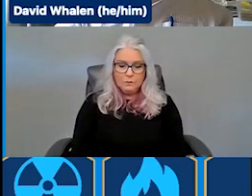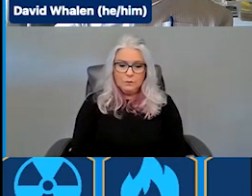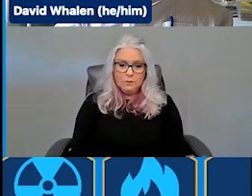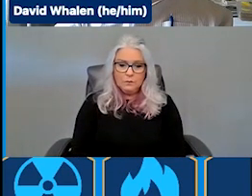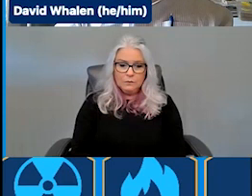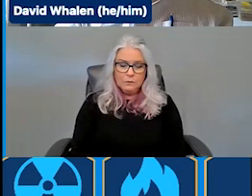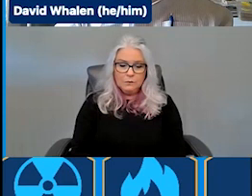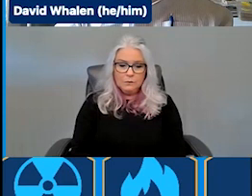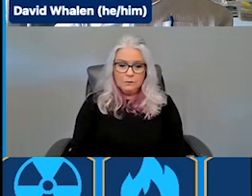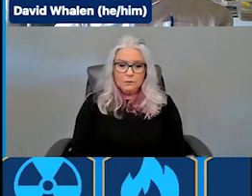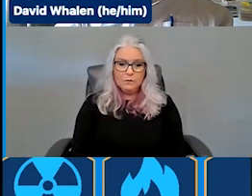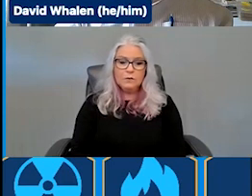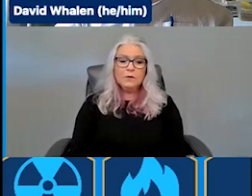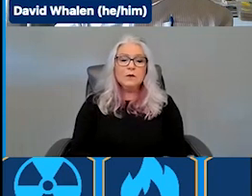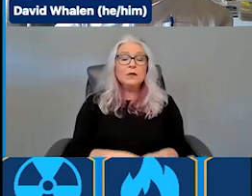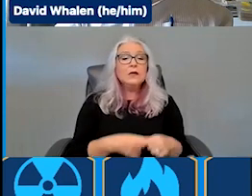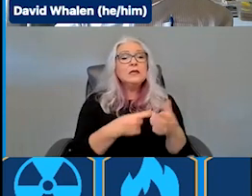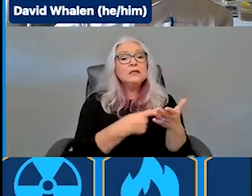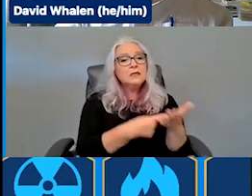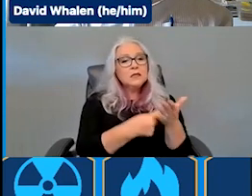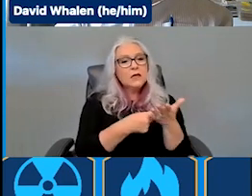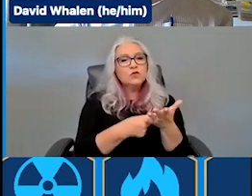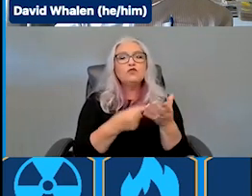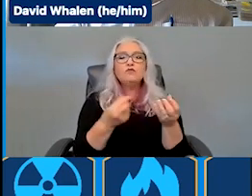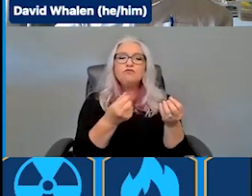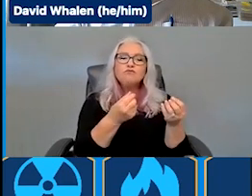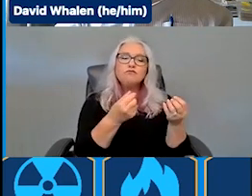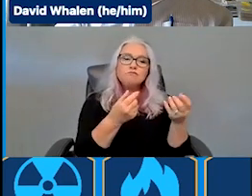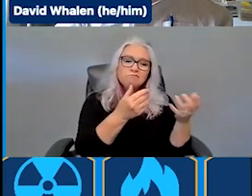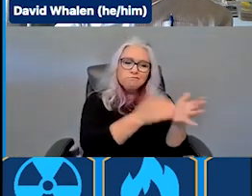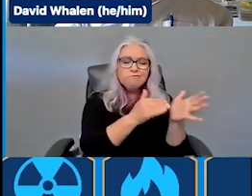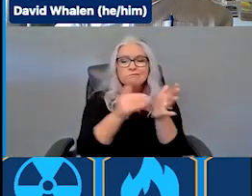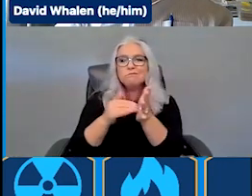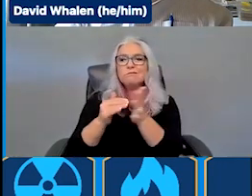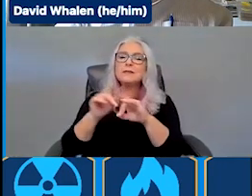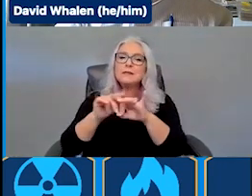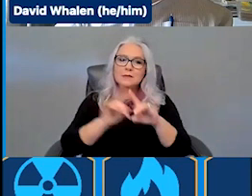discussed historically and currently in terms of how to